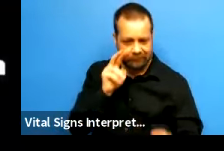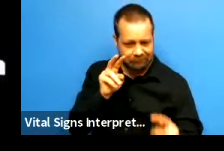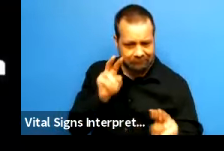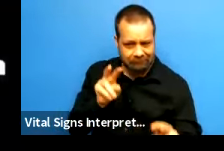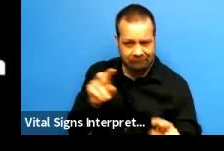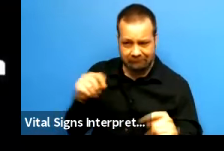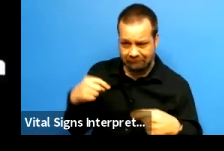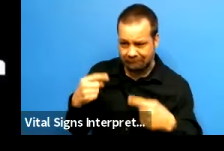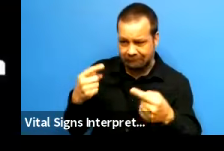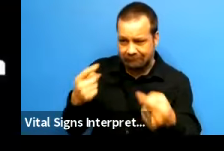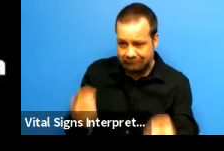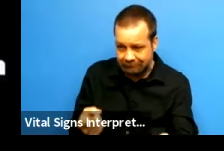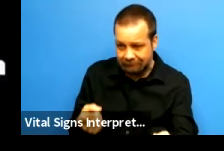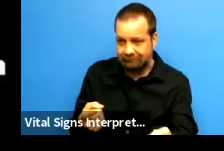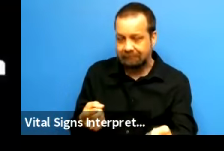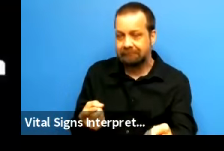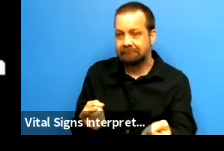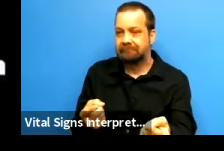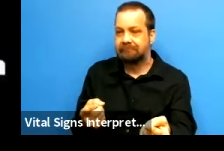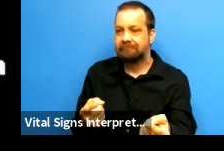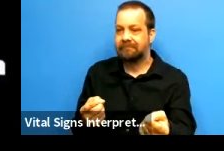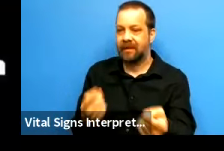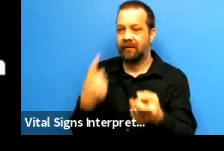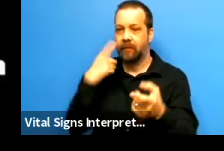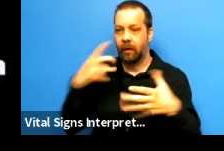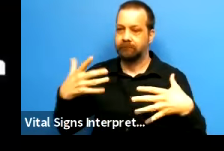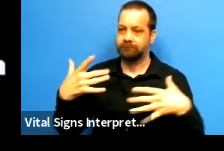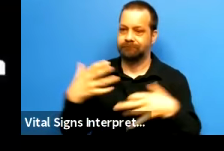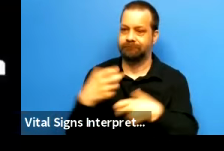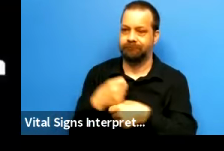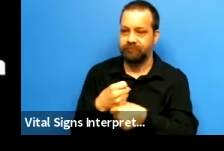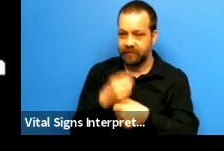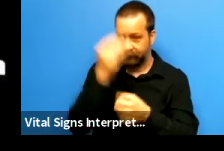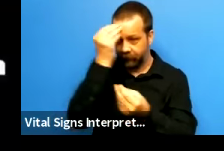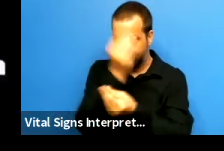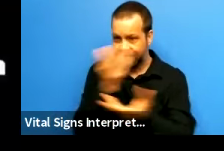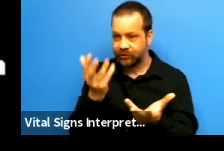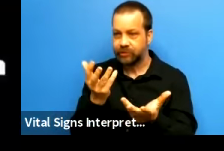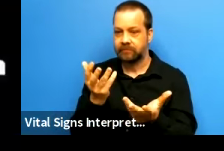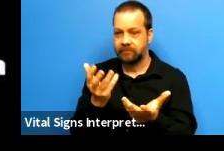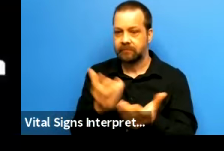to pull this important webinar as we take